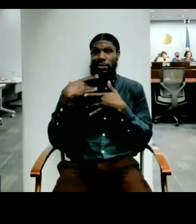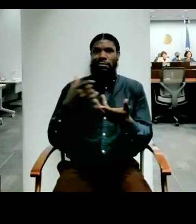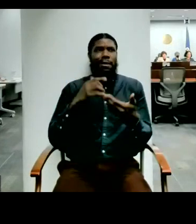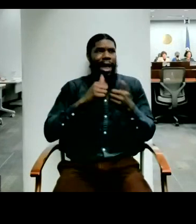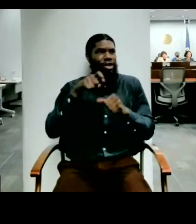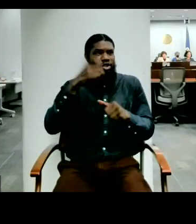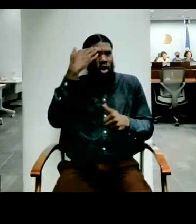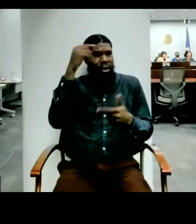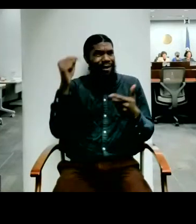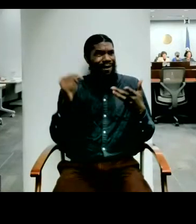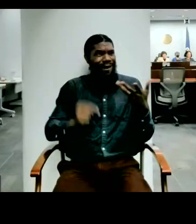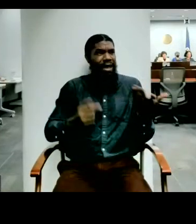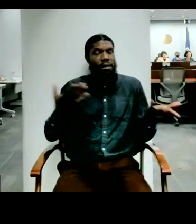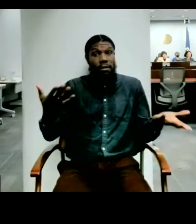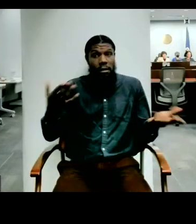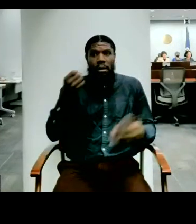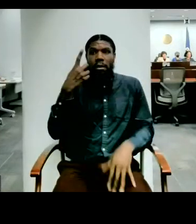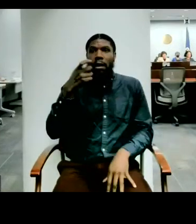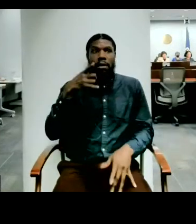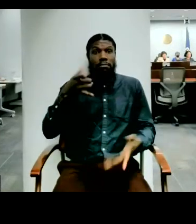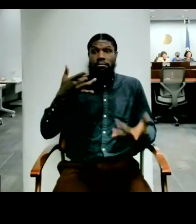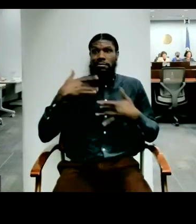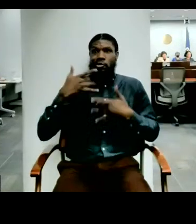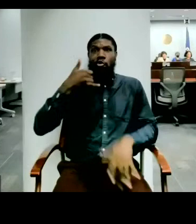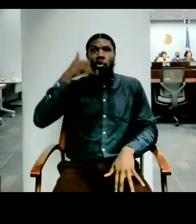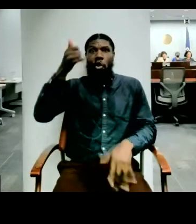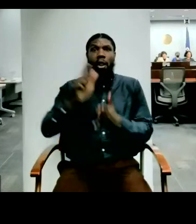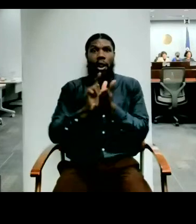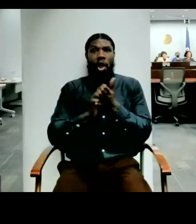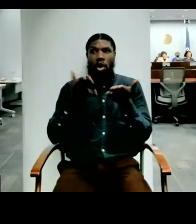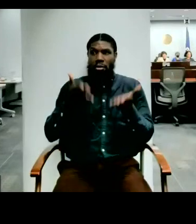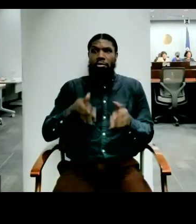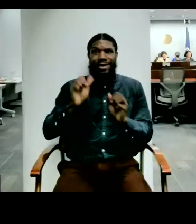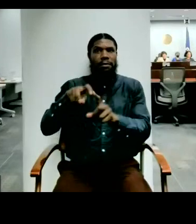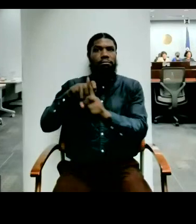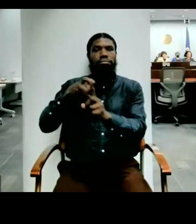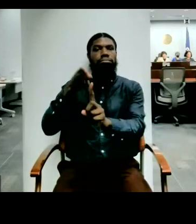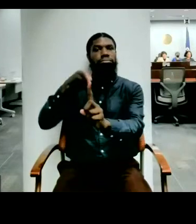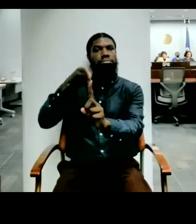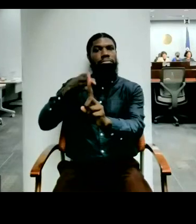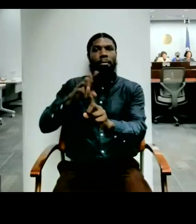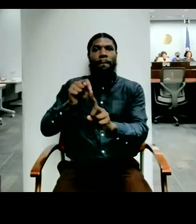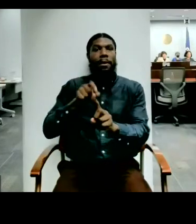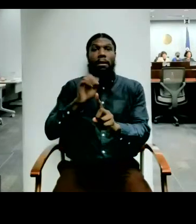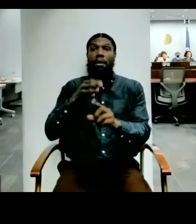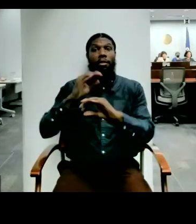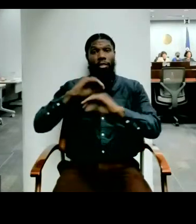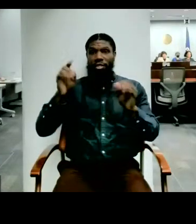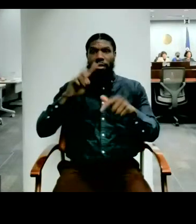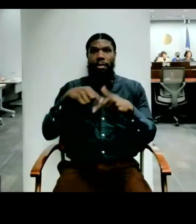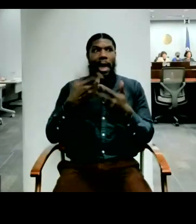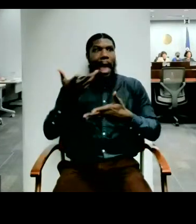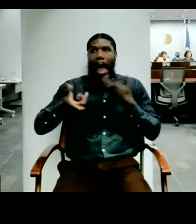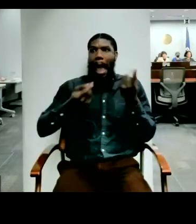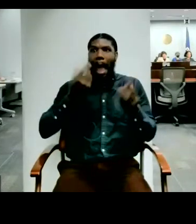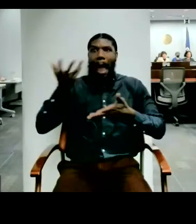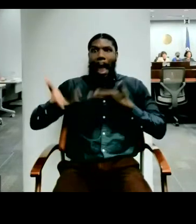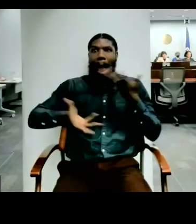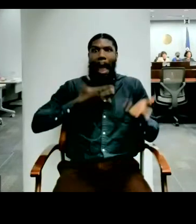and, you know, unless they call a lawyer or have a lawyer to call, all right. Sometimes you don't have that until they get in trouble and go. I didn't even know this was illegal.